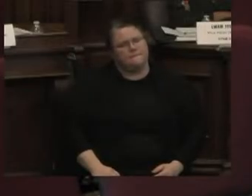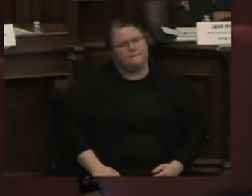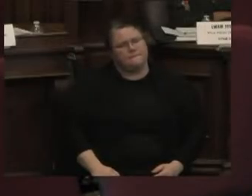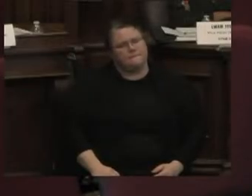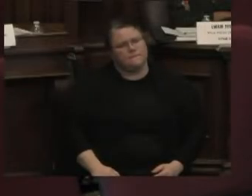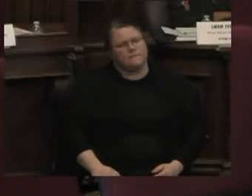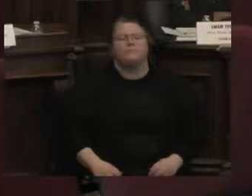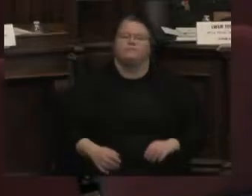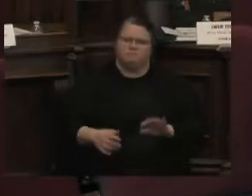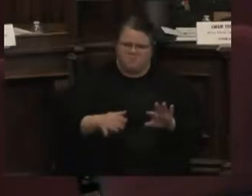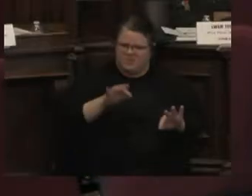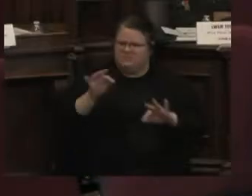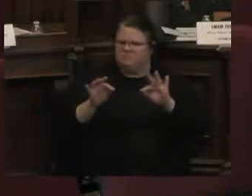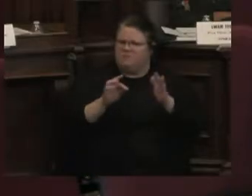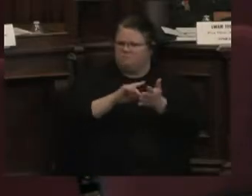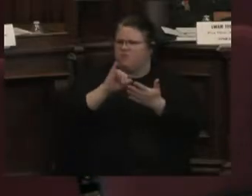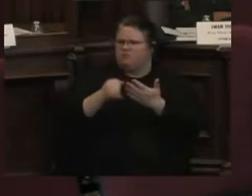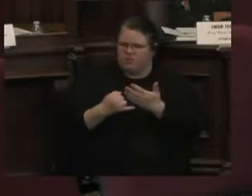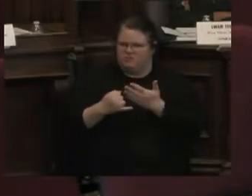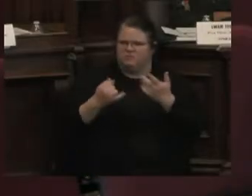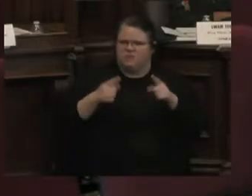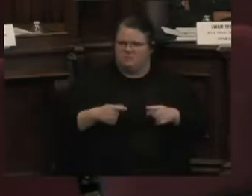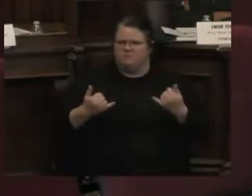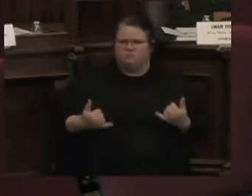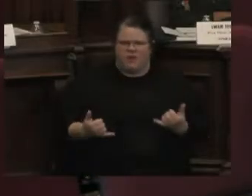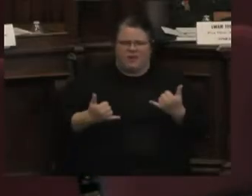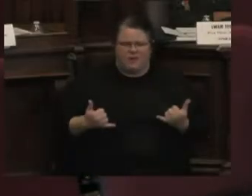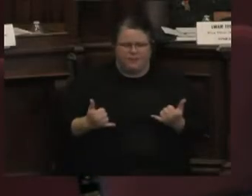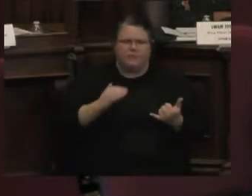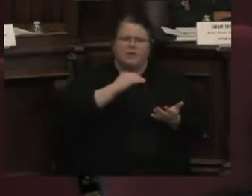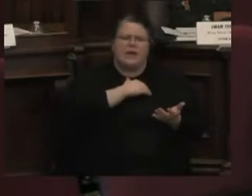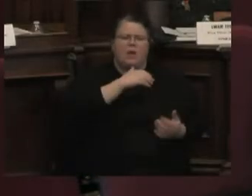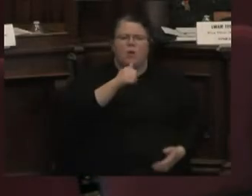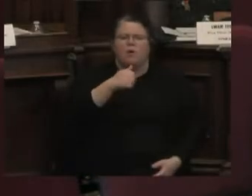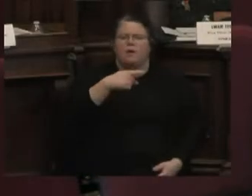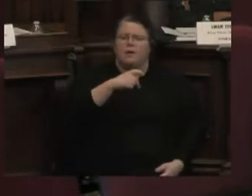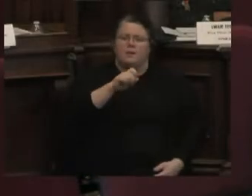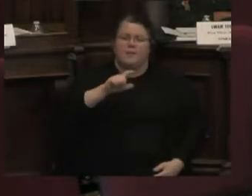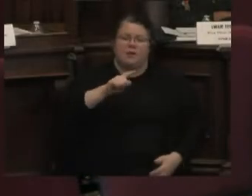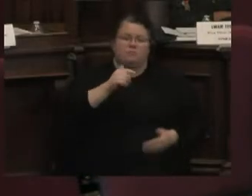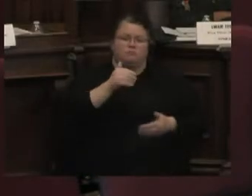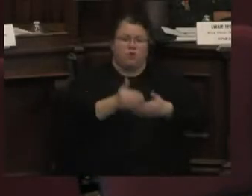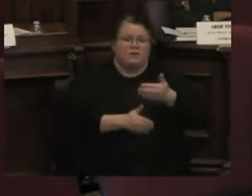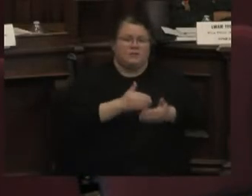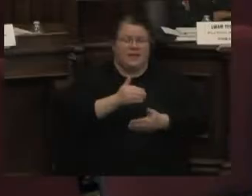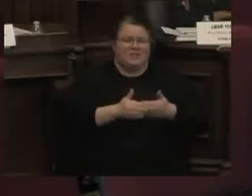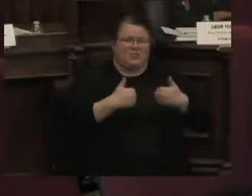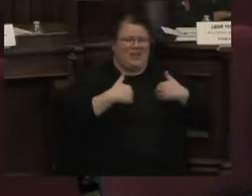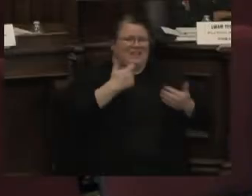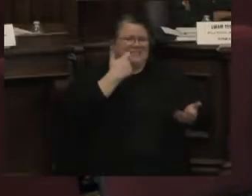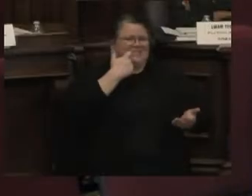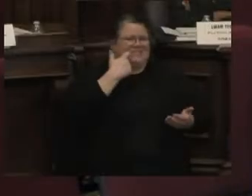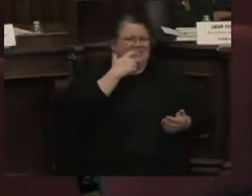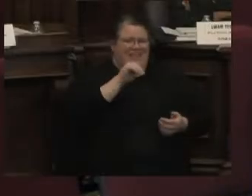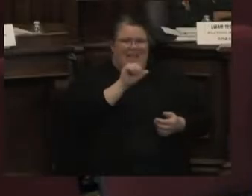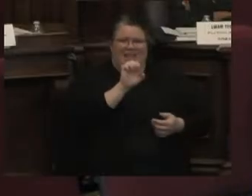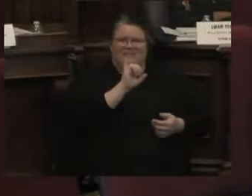regard to the the projects that we have going. The first thing,